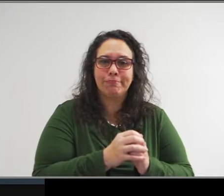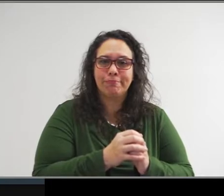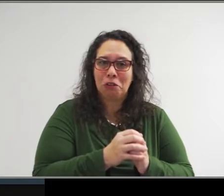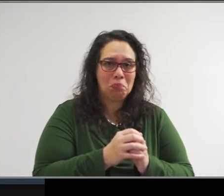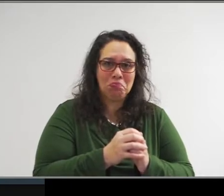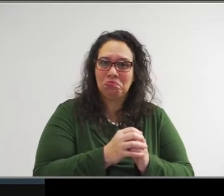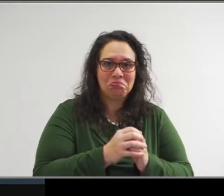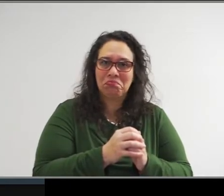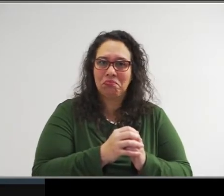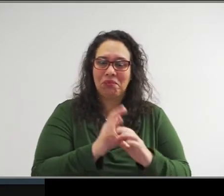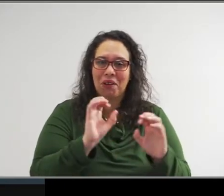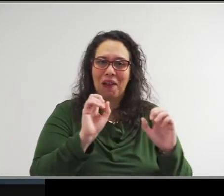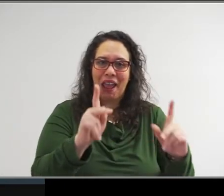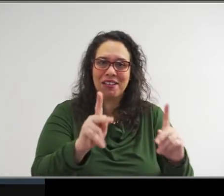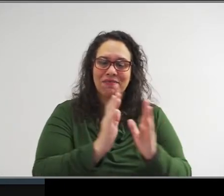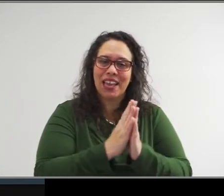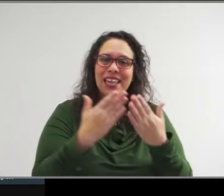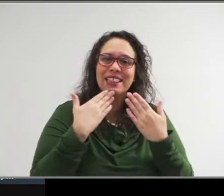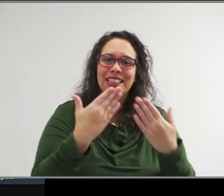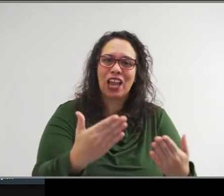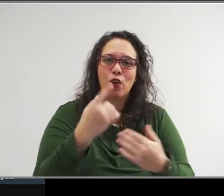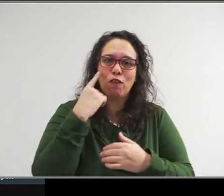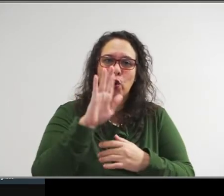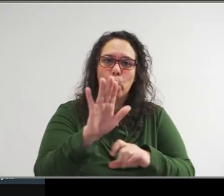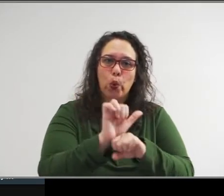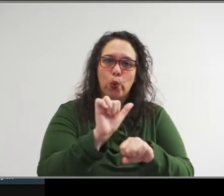Okay, well, thank you for your work in that area.